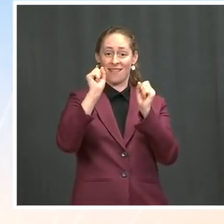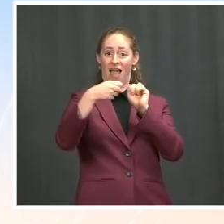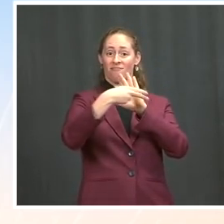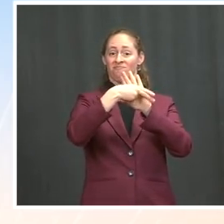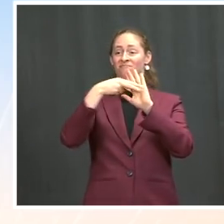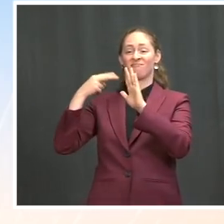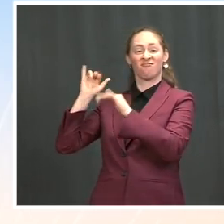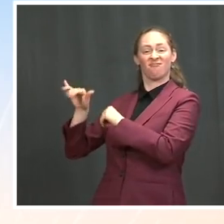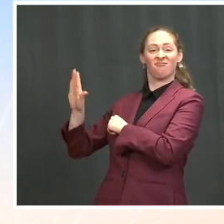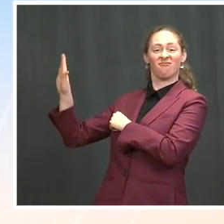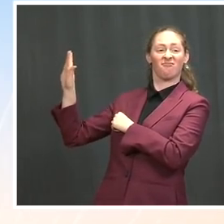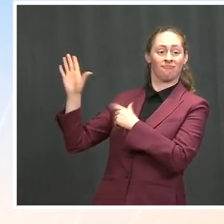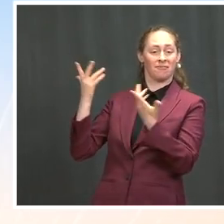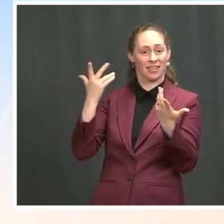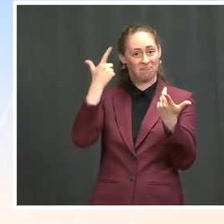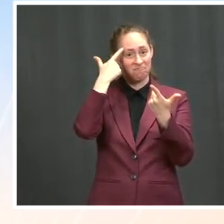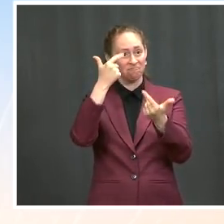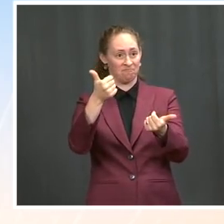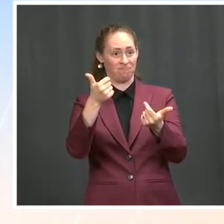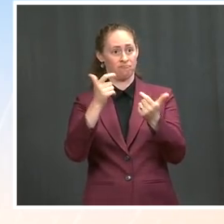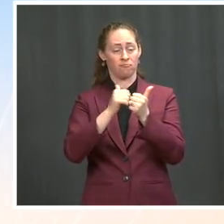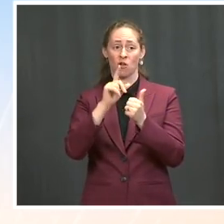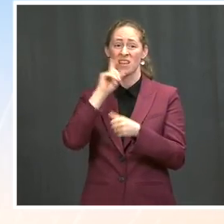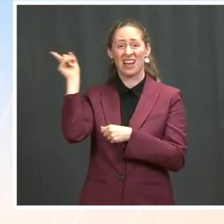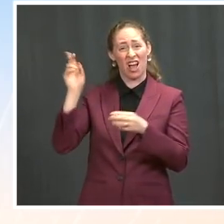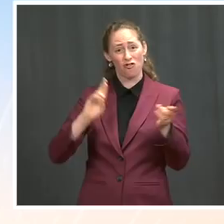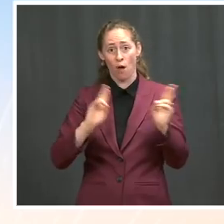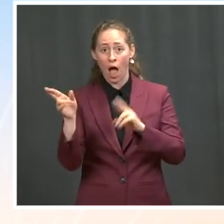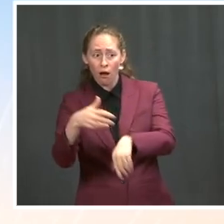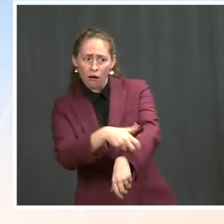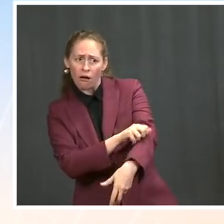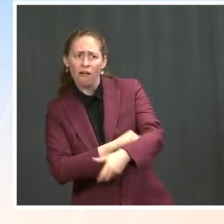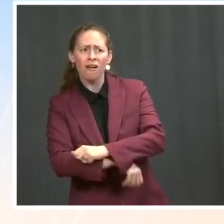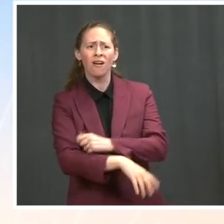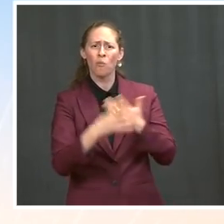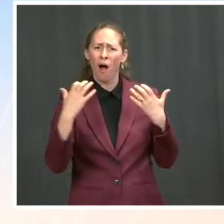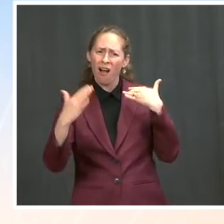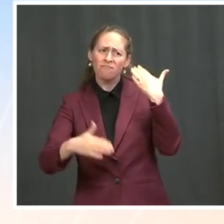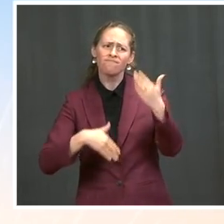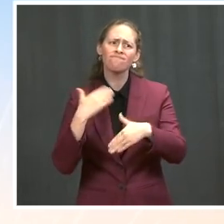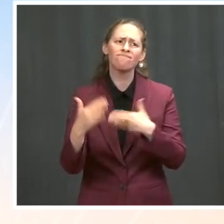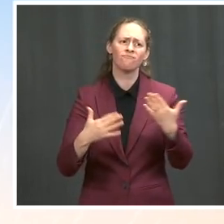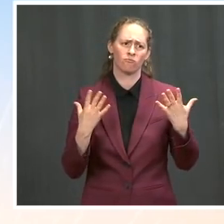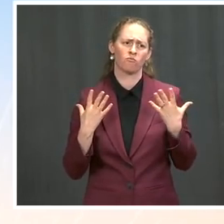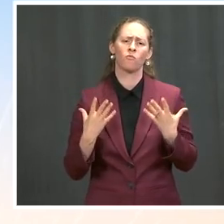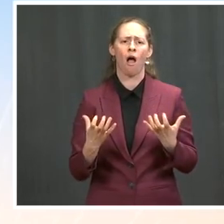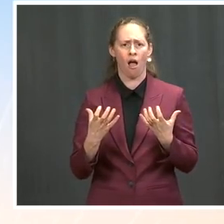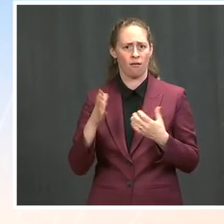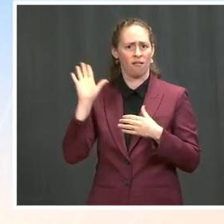But he's ready to roll up his sleeves, ready -- the O- -- the door to the Oval Office is always open. And he'll be deeply involved and engaged